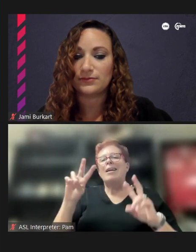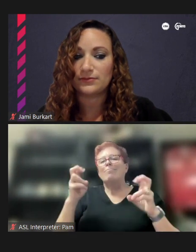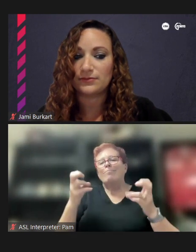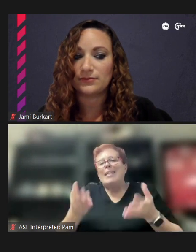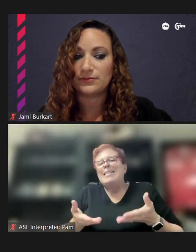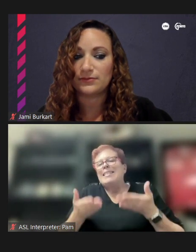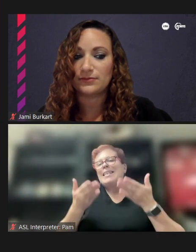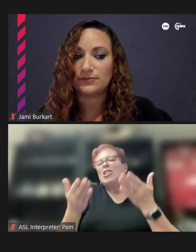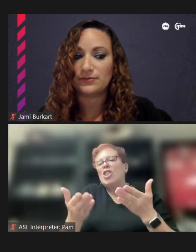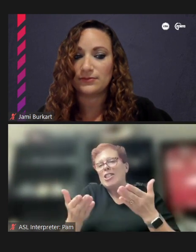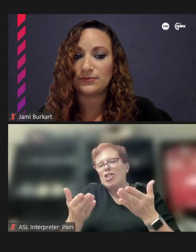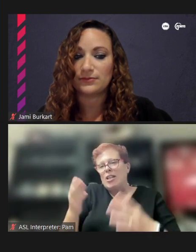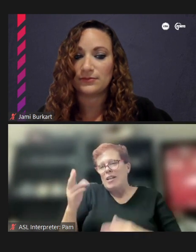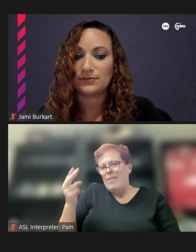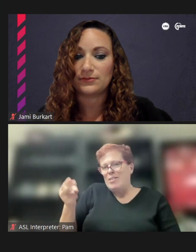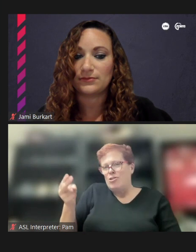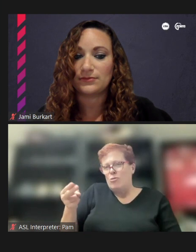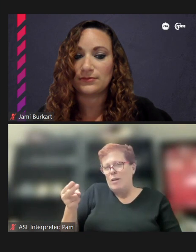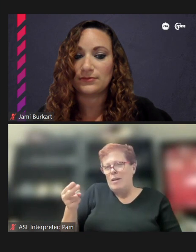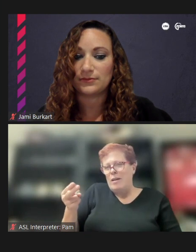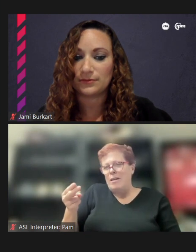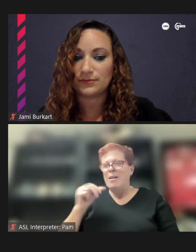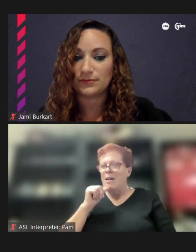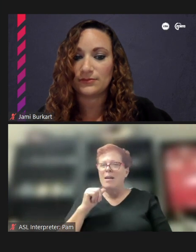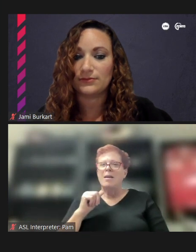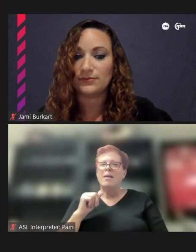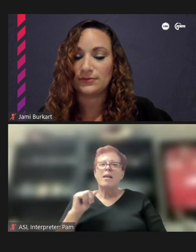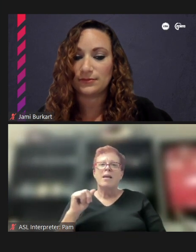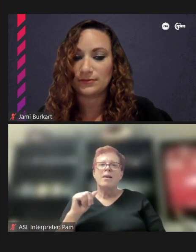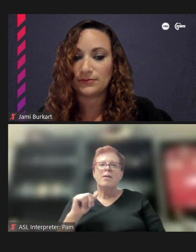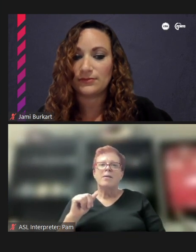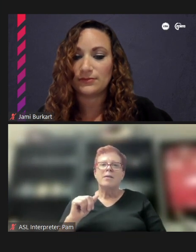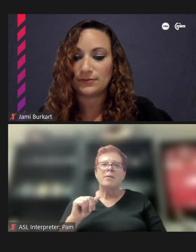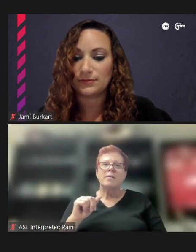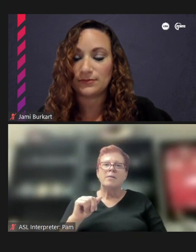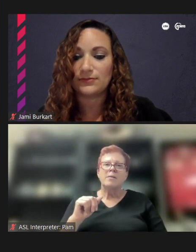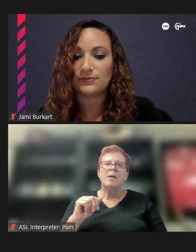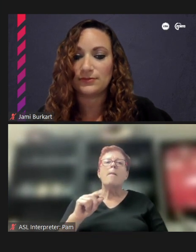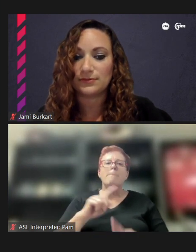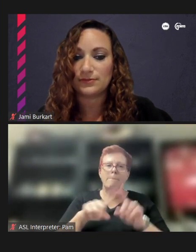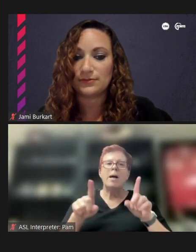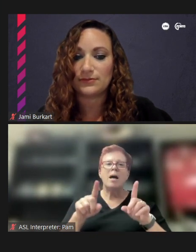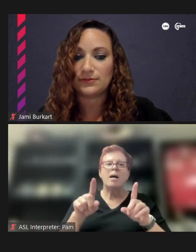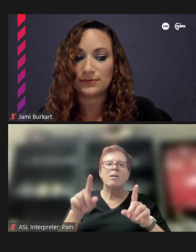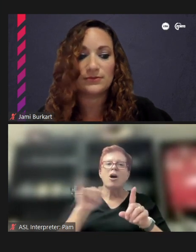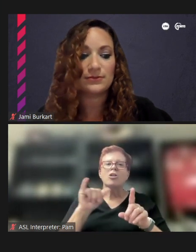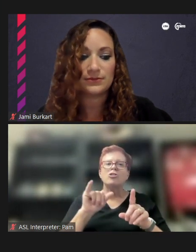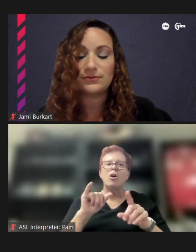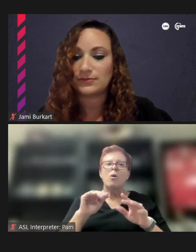of the history that the neighbors are asking, for but it just needs to step forward.